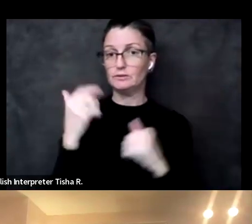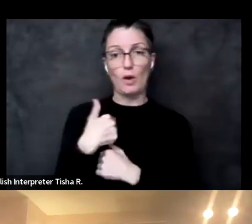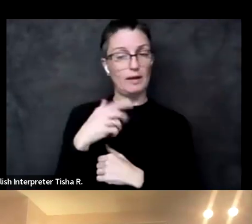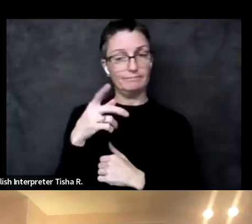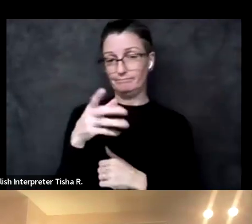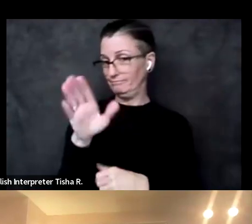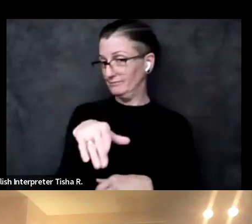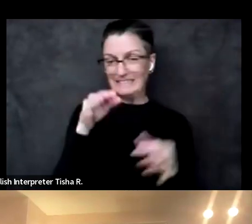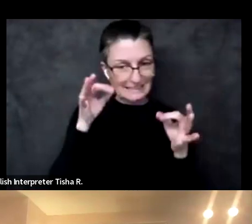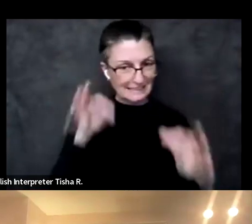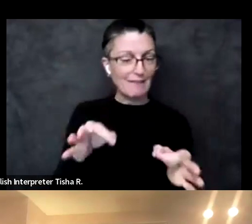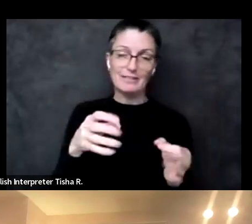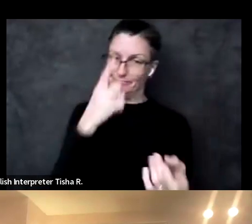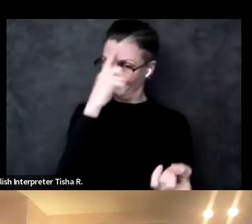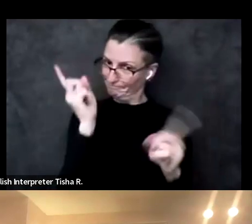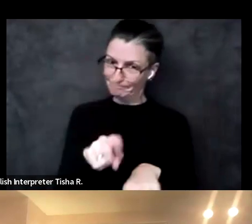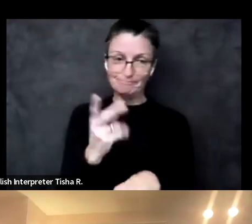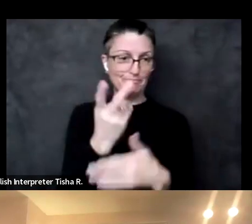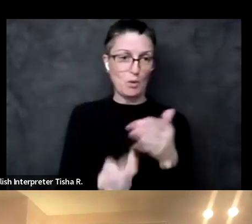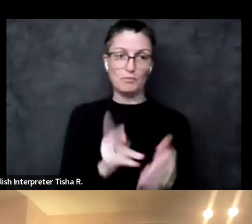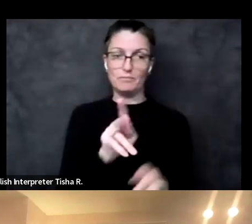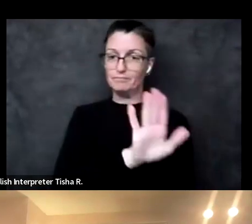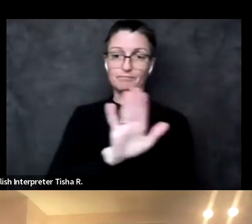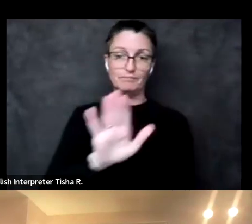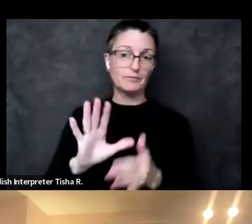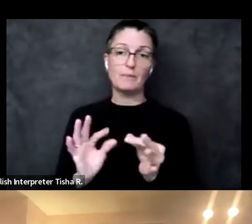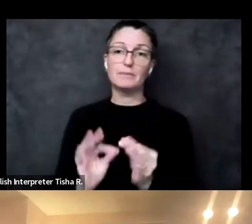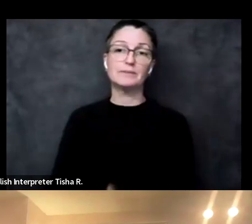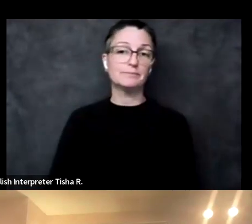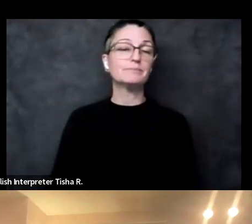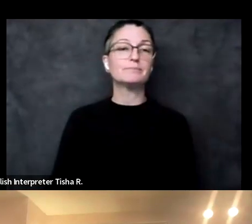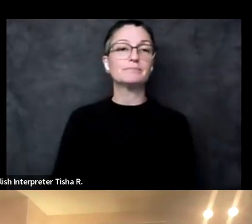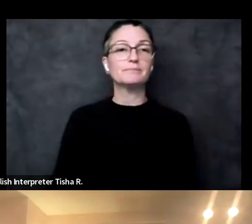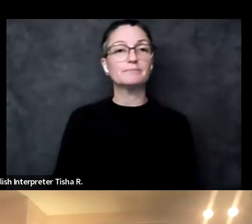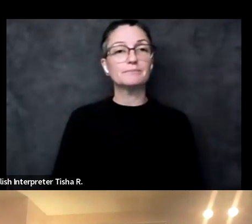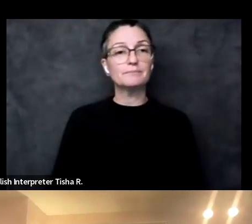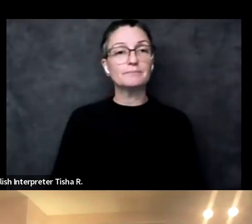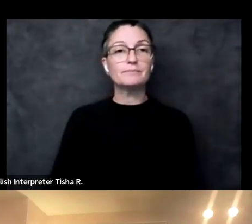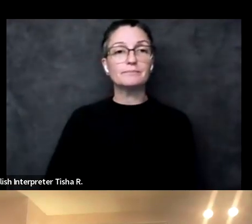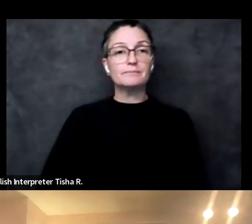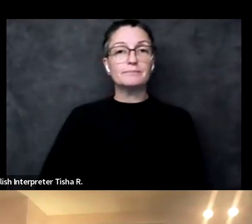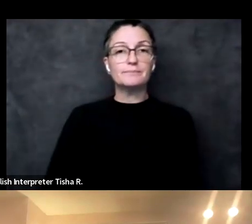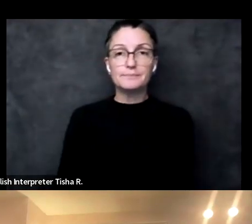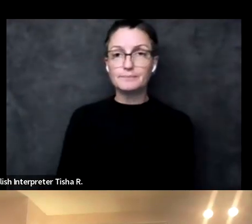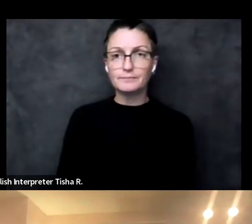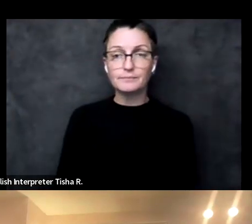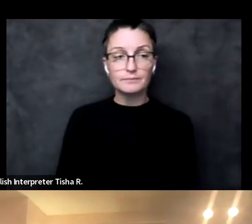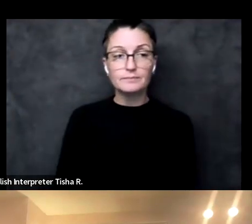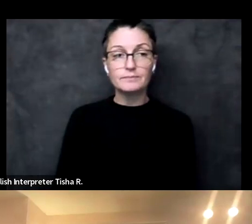everything you both have said. So, kind of switching gears and thinking about,